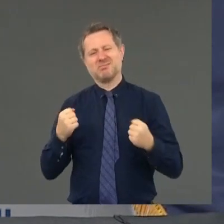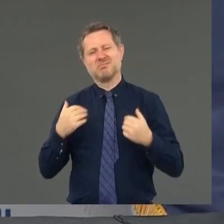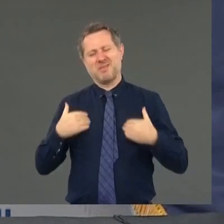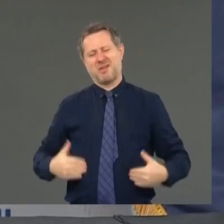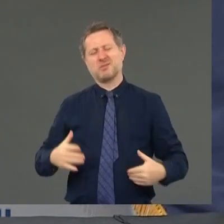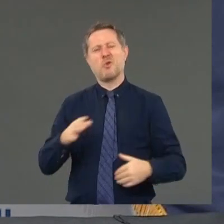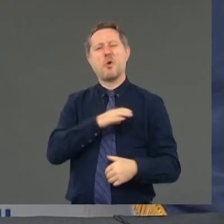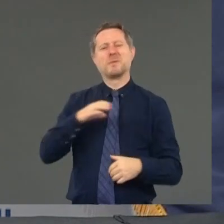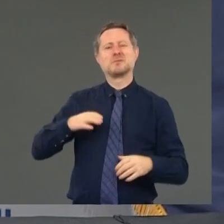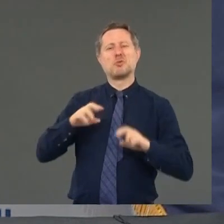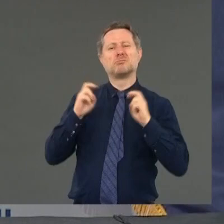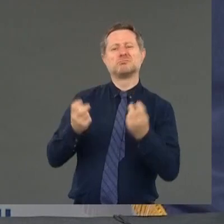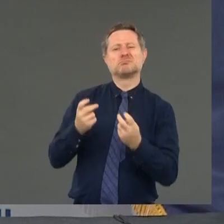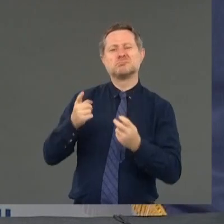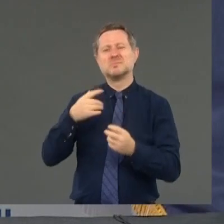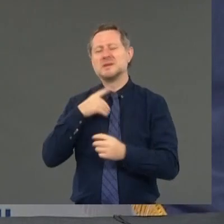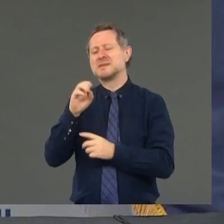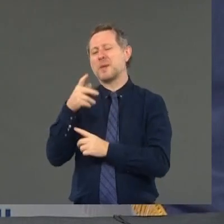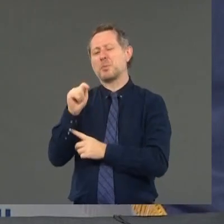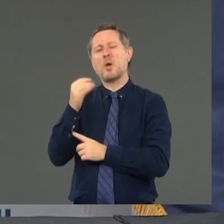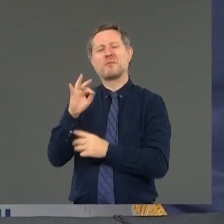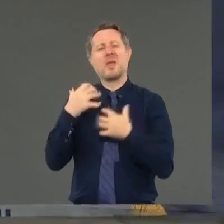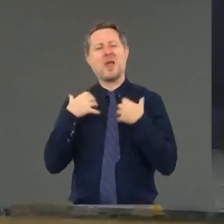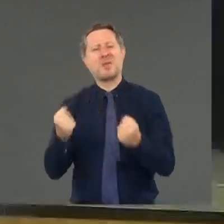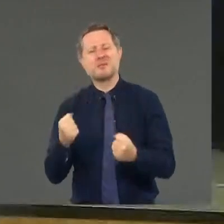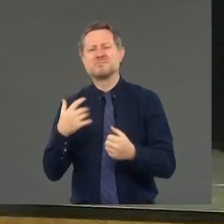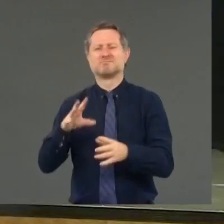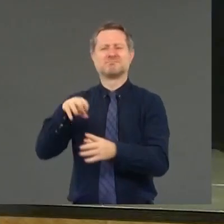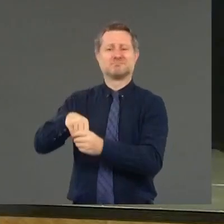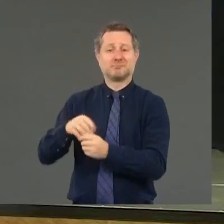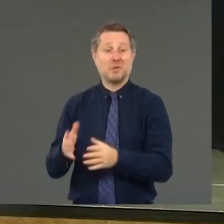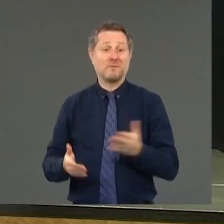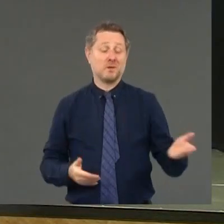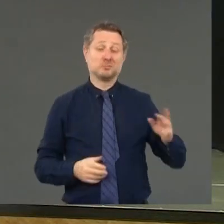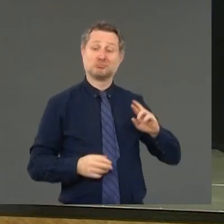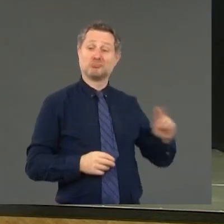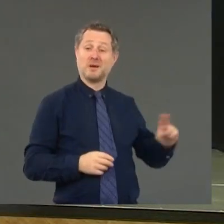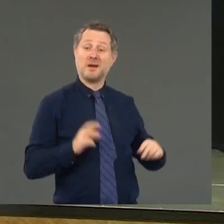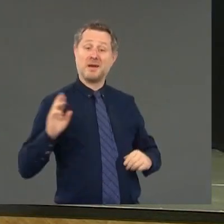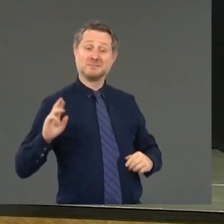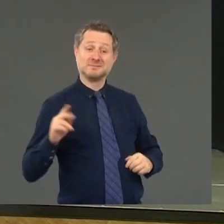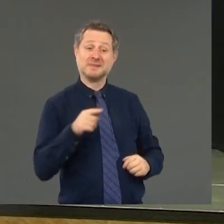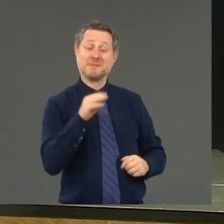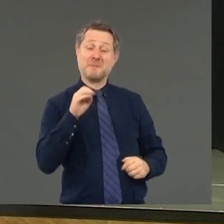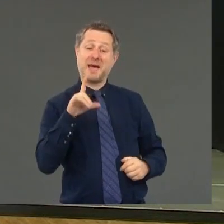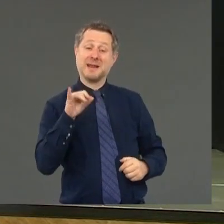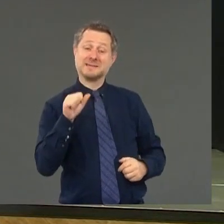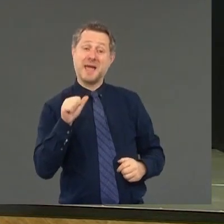FORMER HEALTH COMMISSIONER IN CHARGE OF HEALTH FOR THE STATE OF NEW YORK. HE HAS REALLY BEEN A FANTASTIC ASSET.